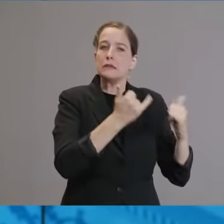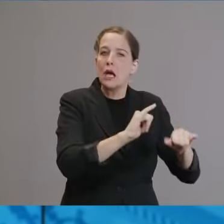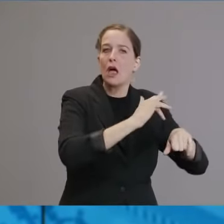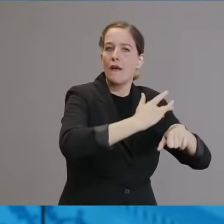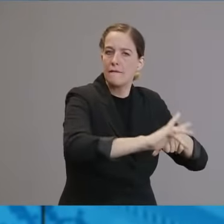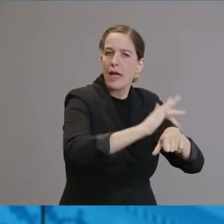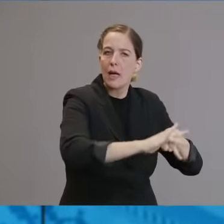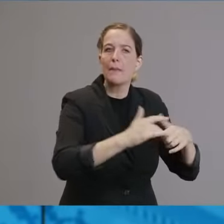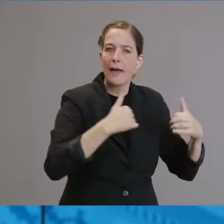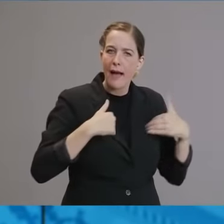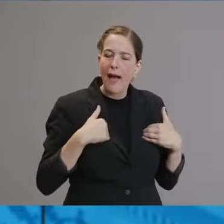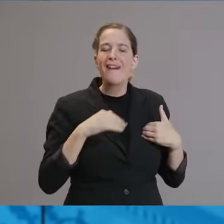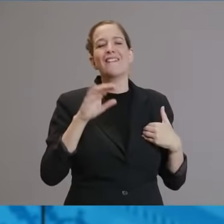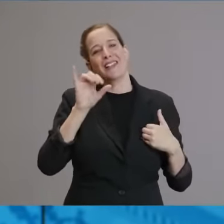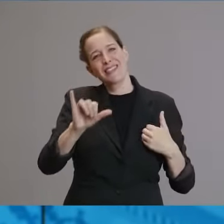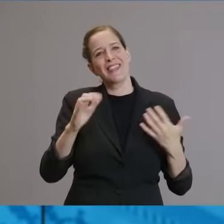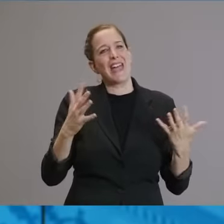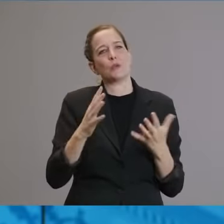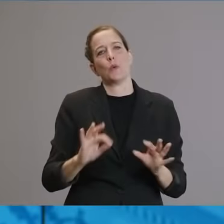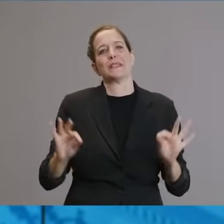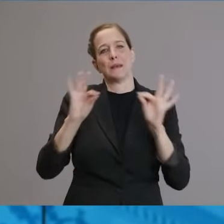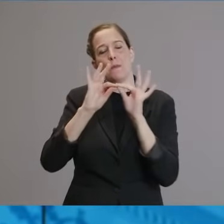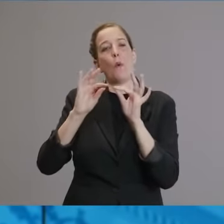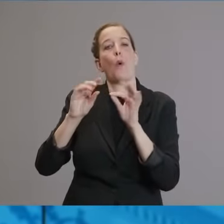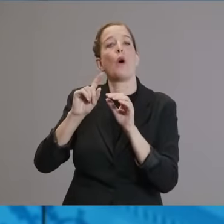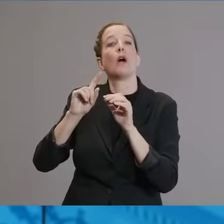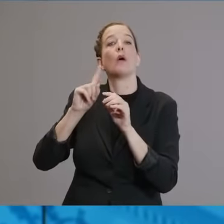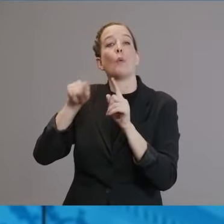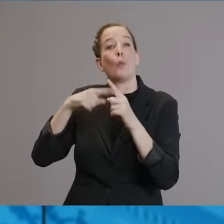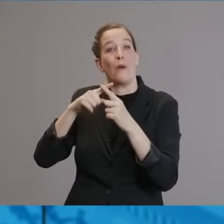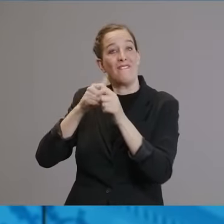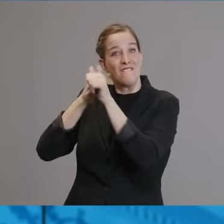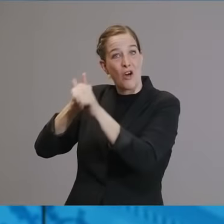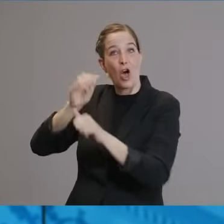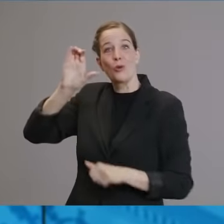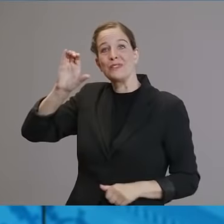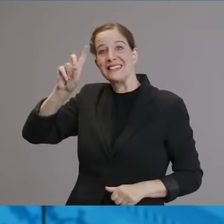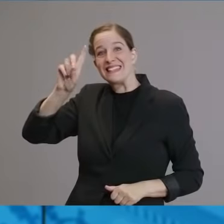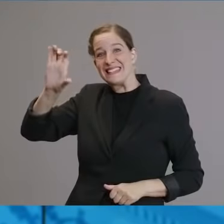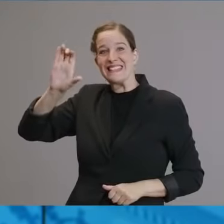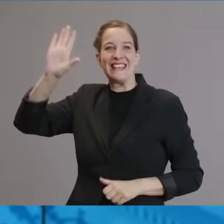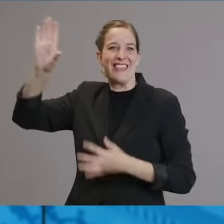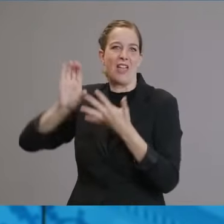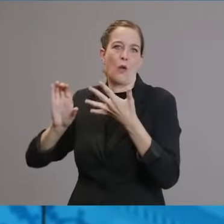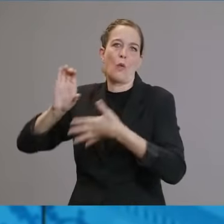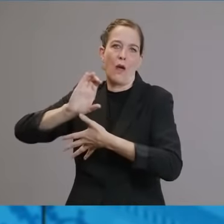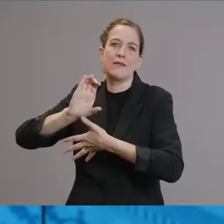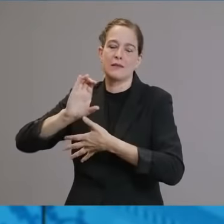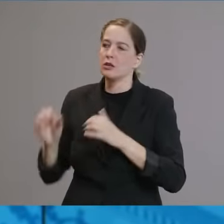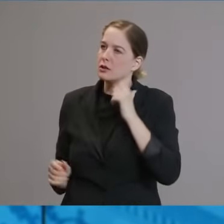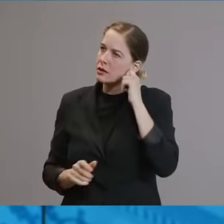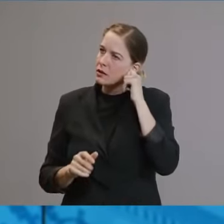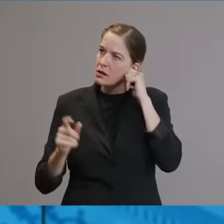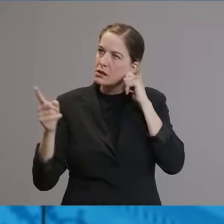IMPORTANT IN THE CDC GATING CRITERIA. IT DOES PUT US IN A CRISIS CARE WHEN WE ARE ABOVE A CERTAIN LEVEL THOUGH WHICH YOU ARE TRYING TO AVOID.